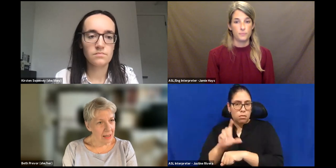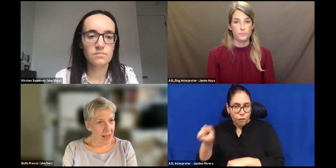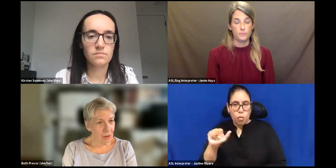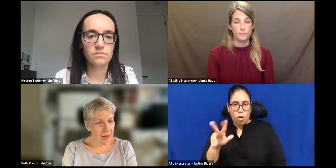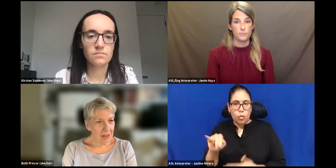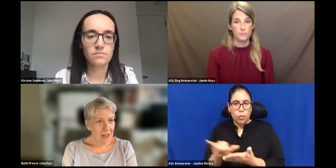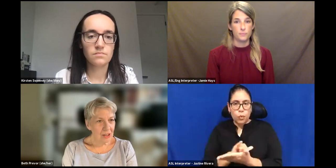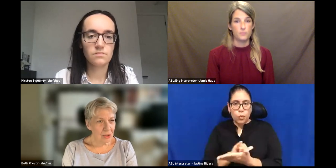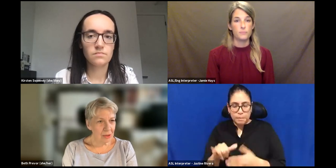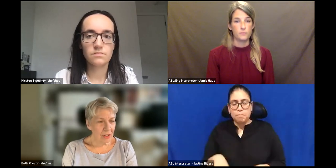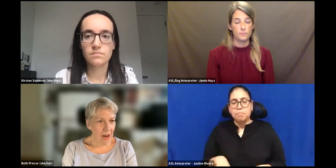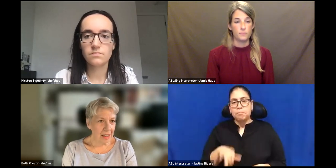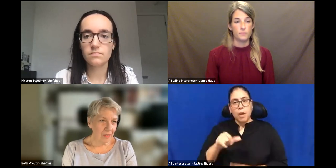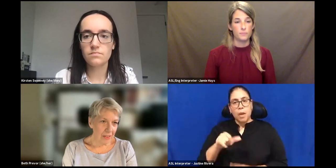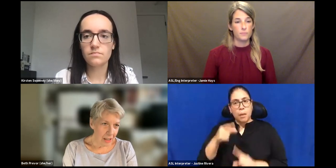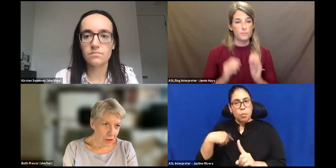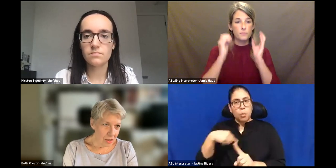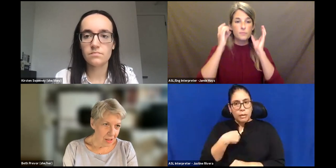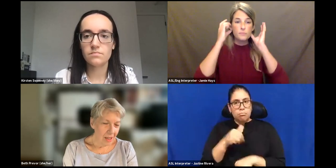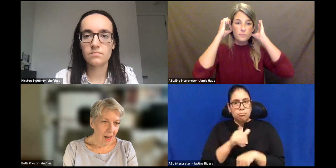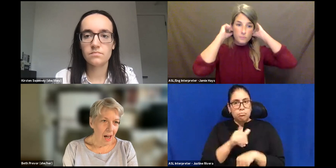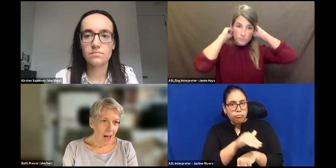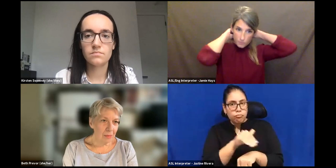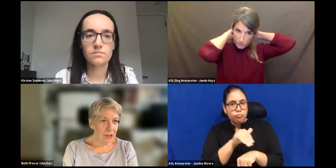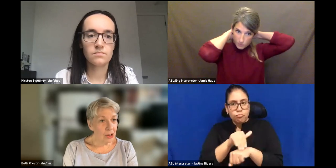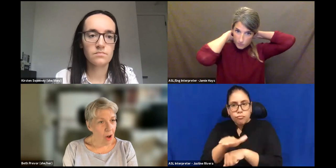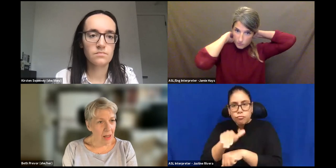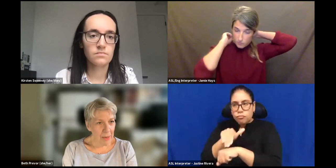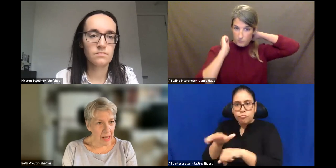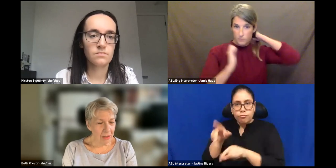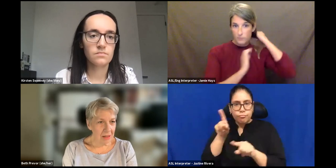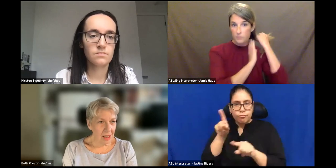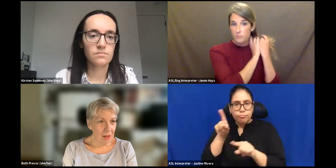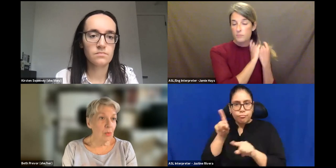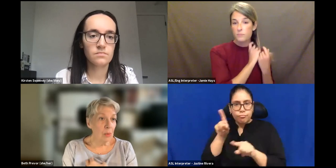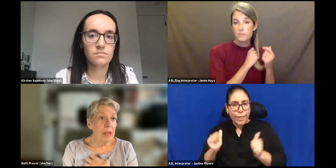sent out to a variety of theaters to talk about what we